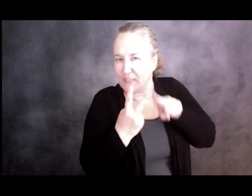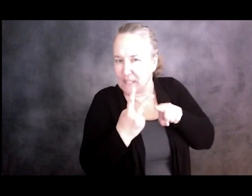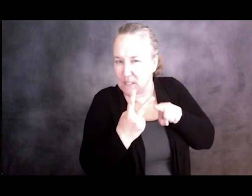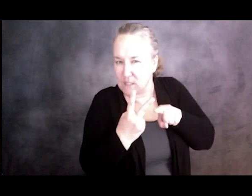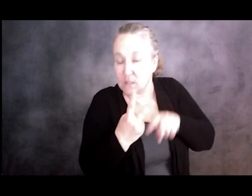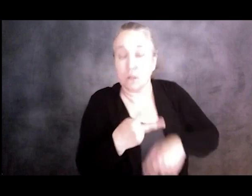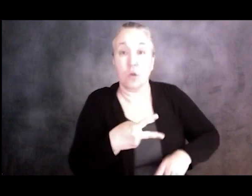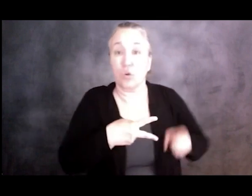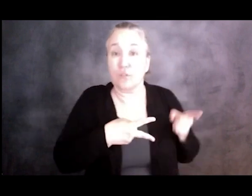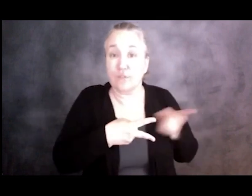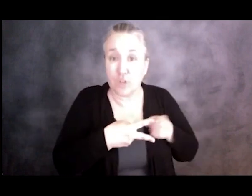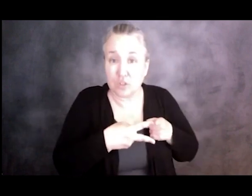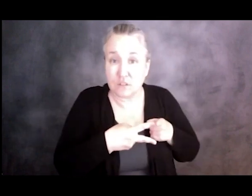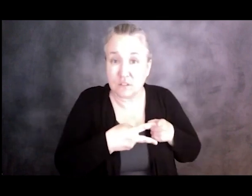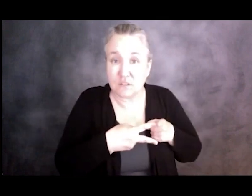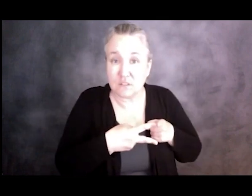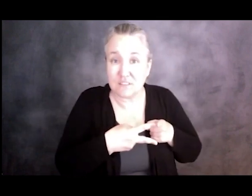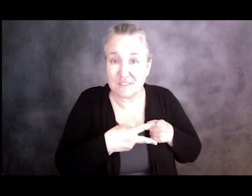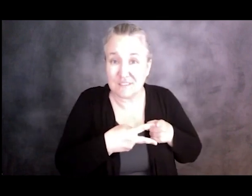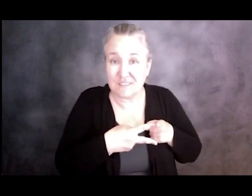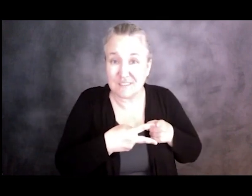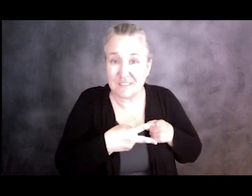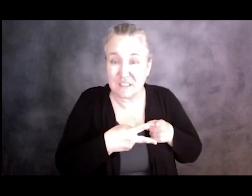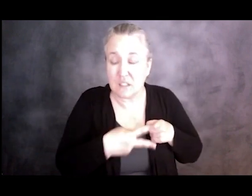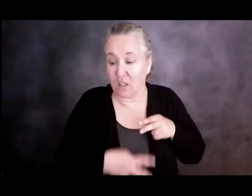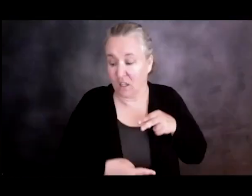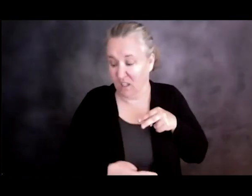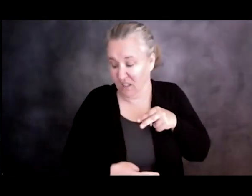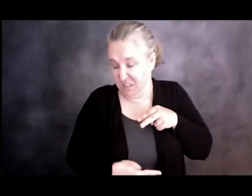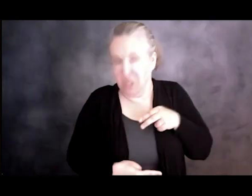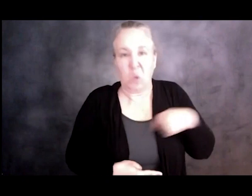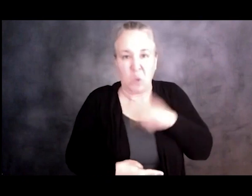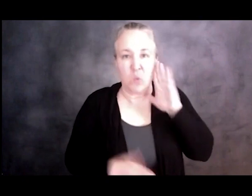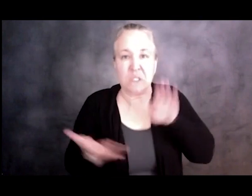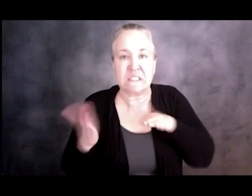The first was that we were absolutely going to die.